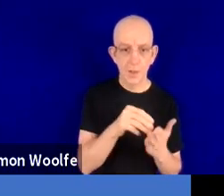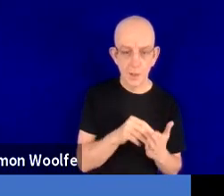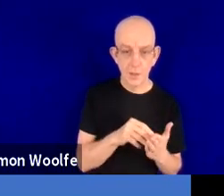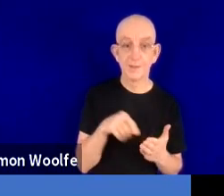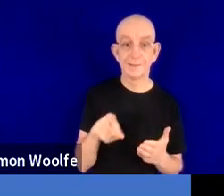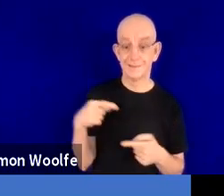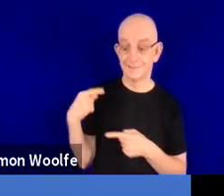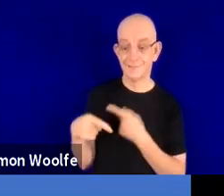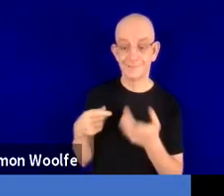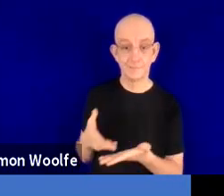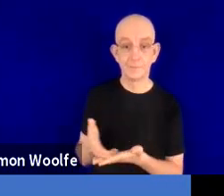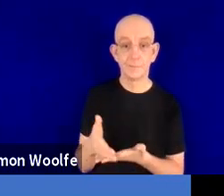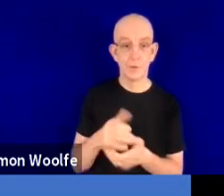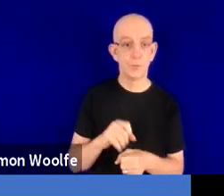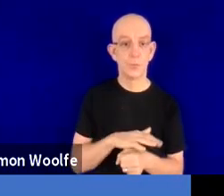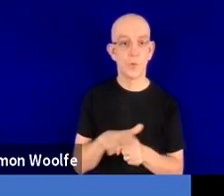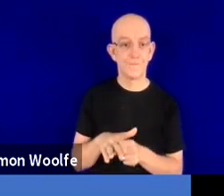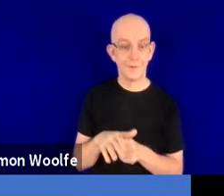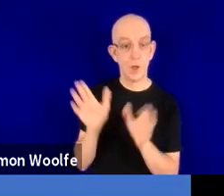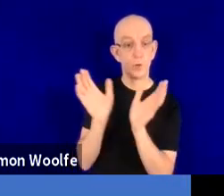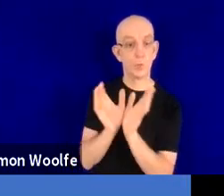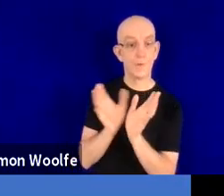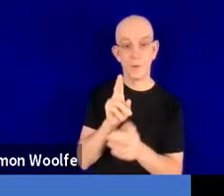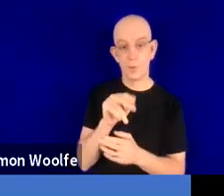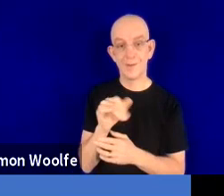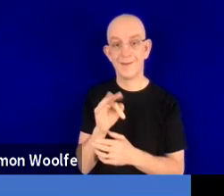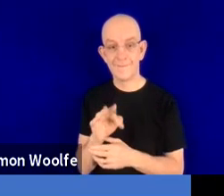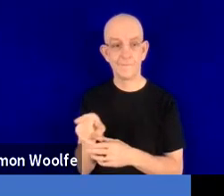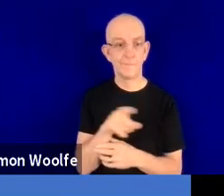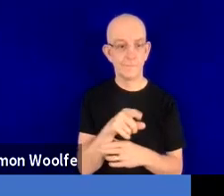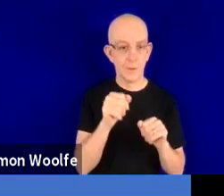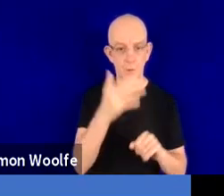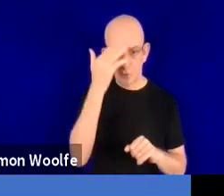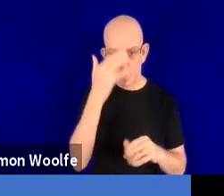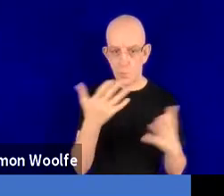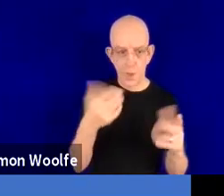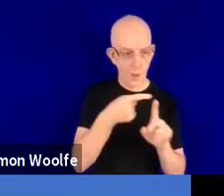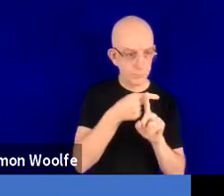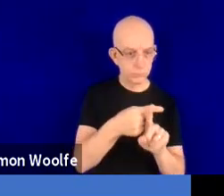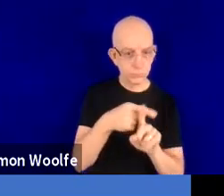They would not have been able to do that if the social registry didn't have questions on disability